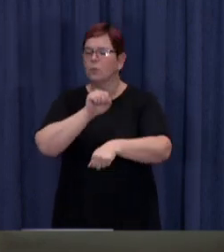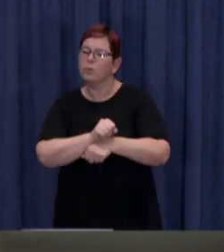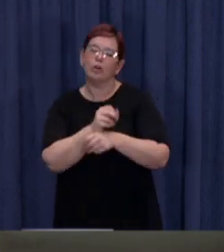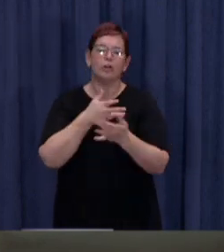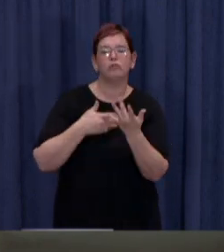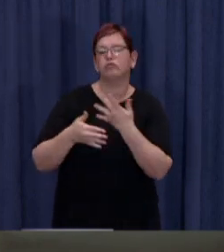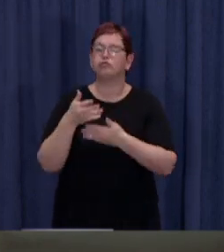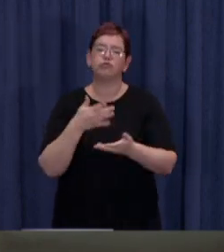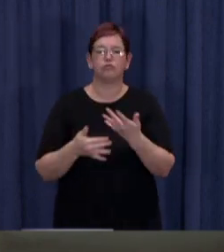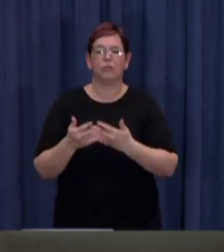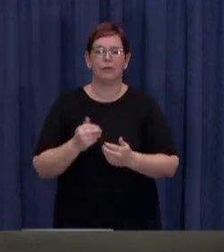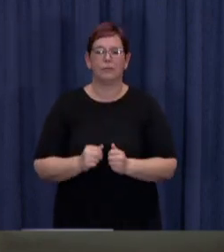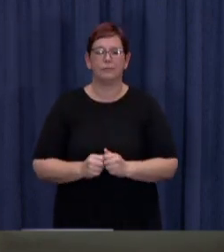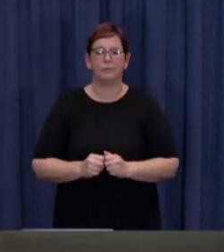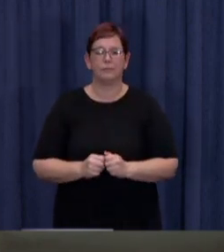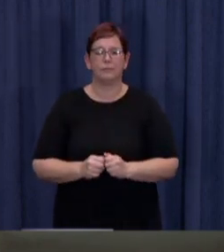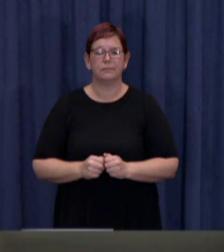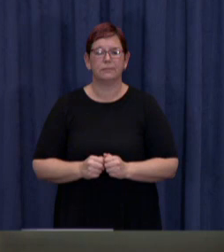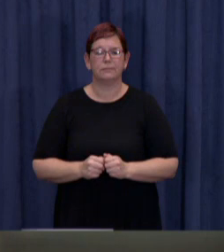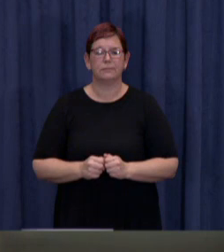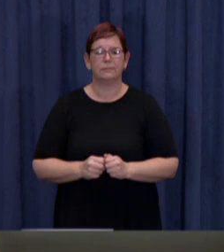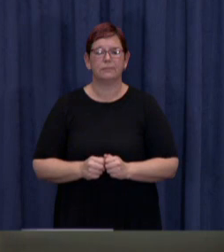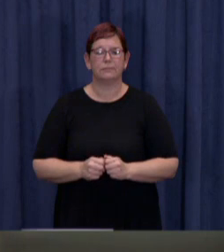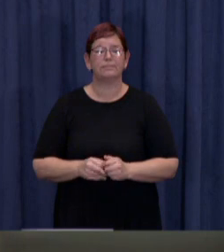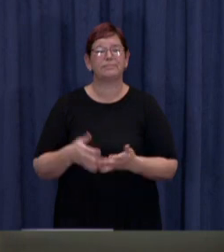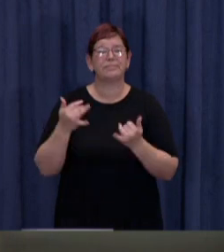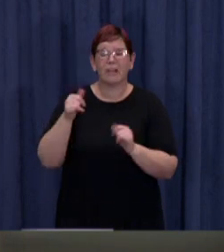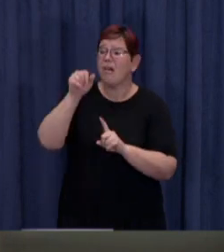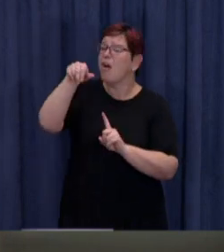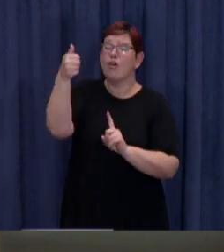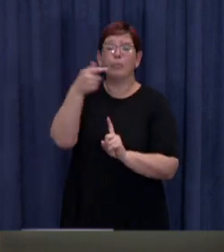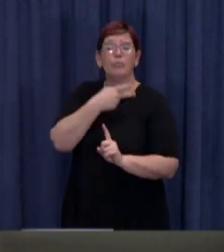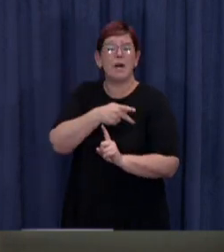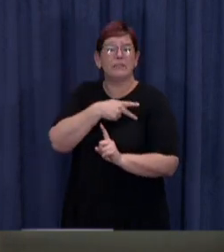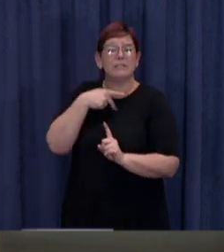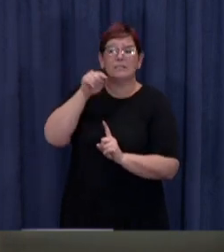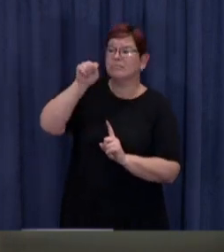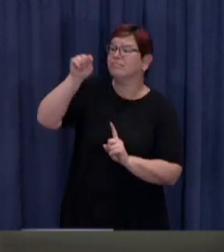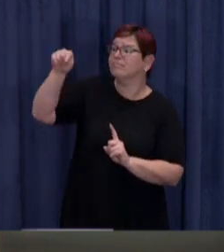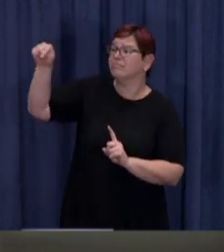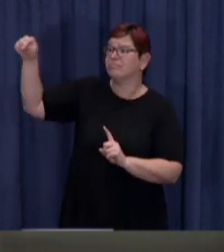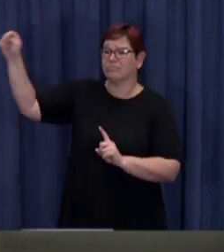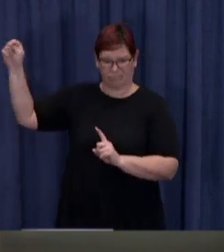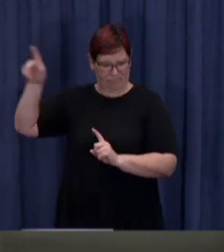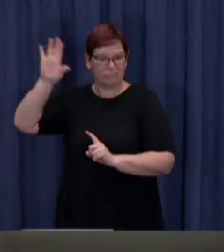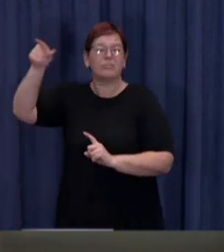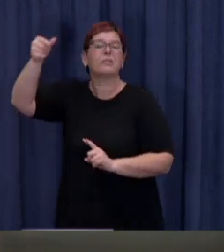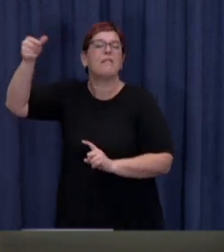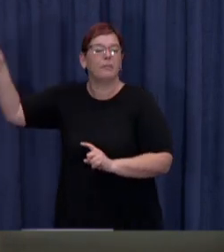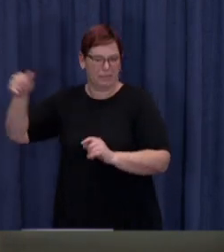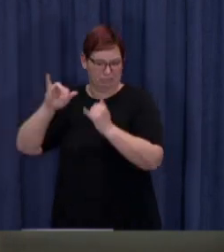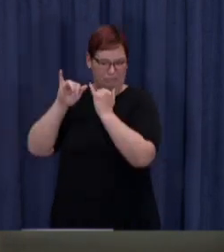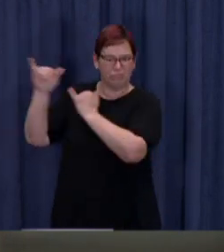governments our actions that we are urging all Torontonians to take as well because I believe in my heart and I believe based